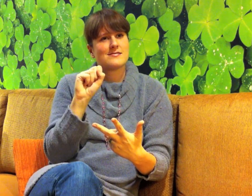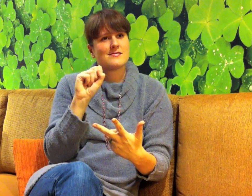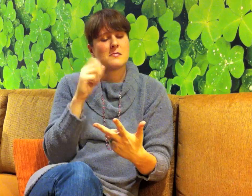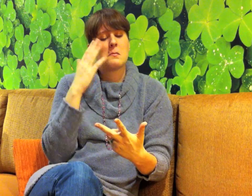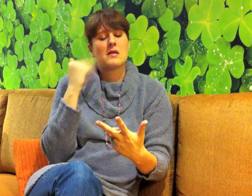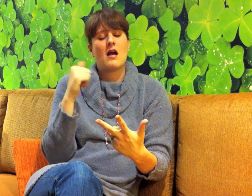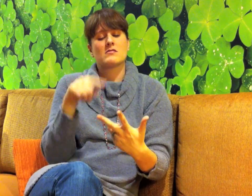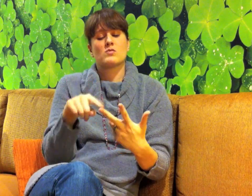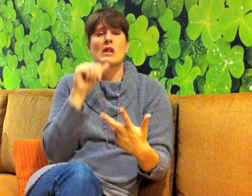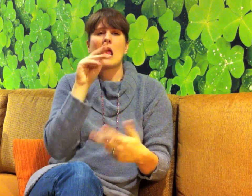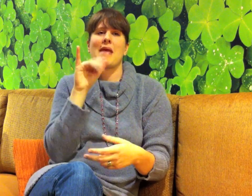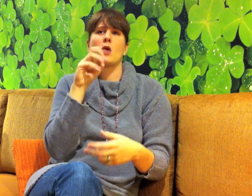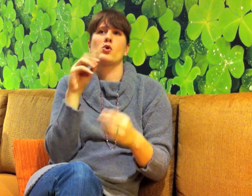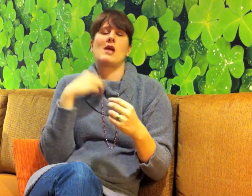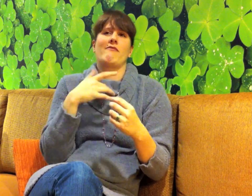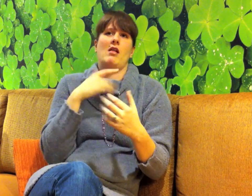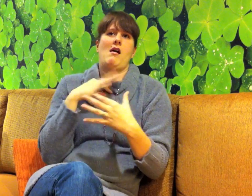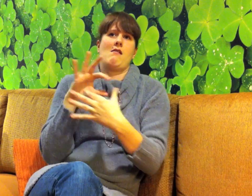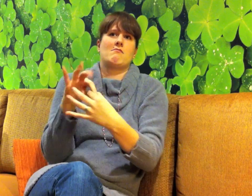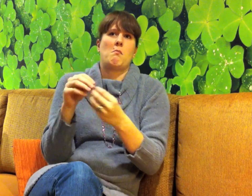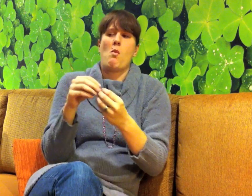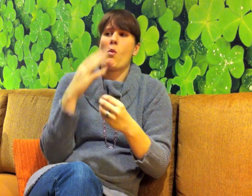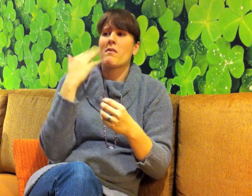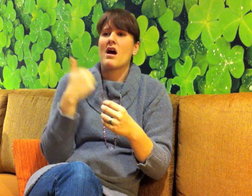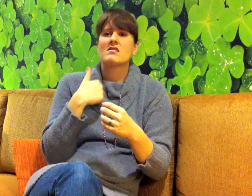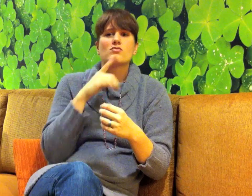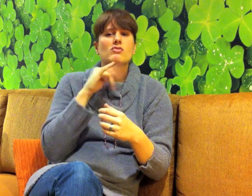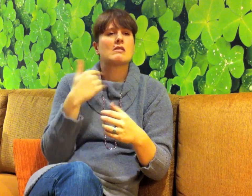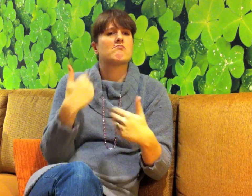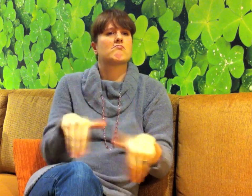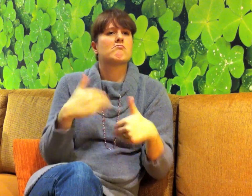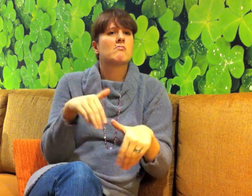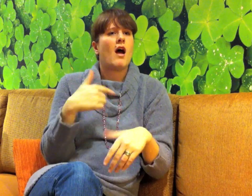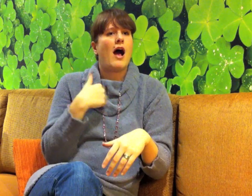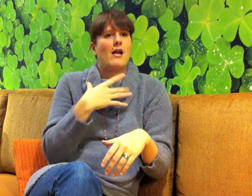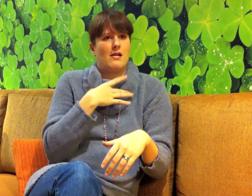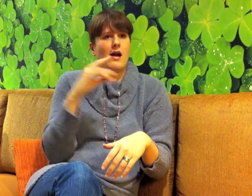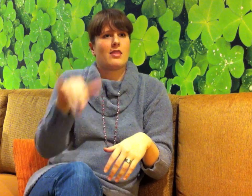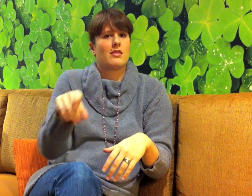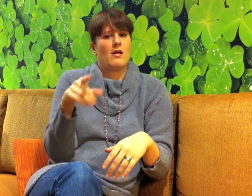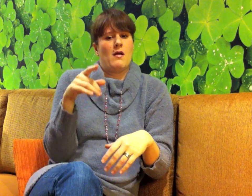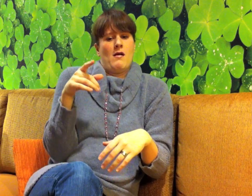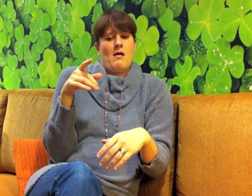Because really, Amy I feel the most related to. Because I am blown away by her and I like that